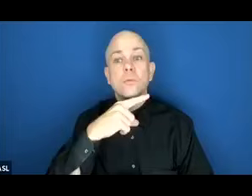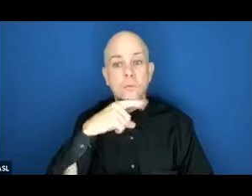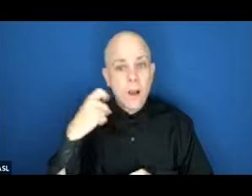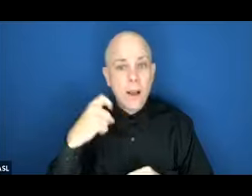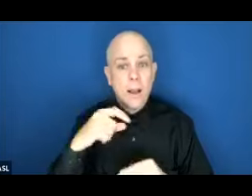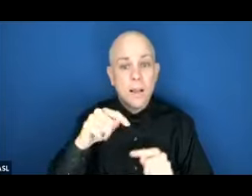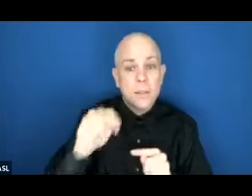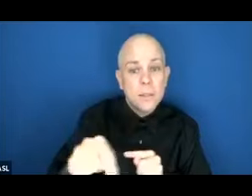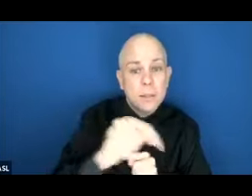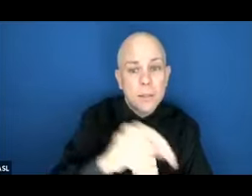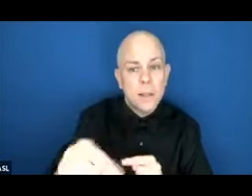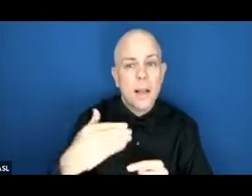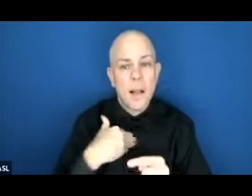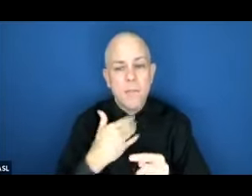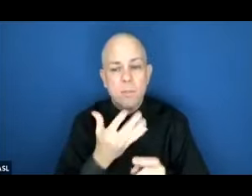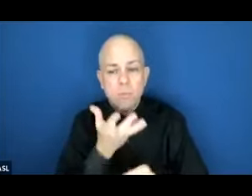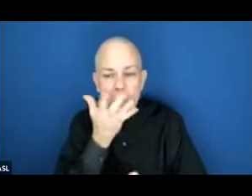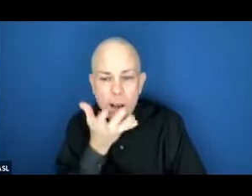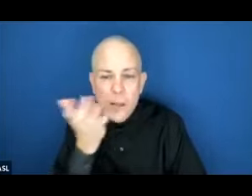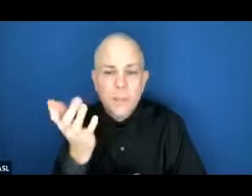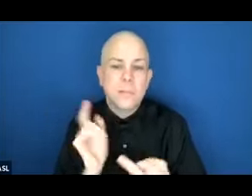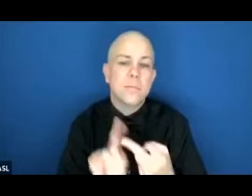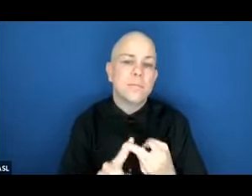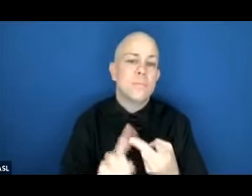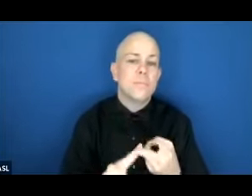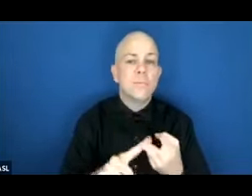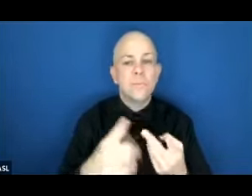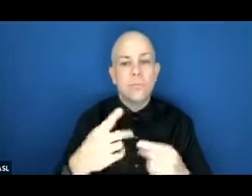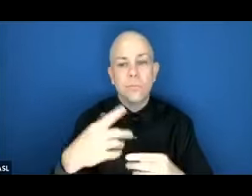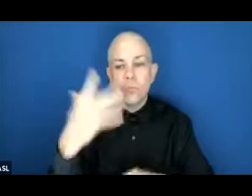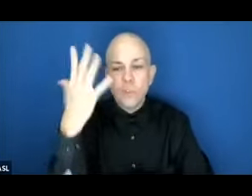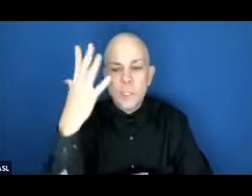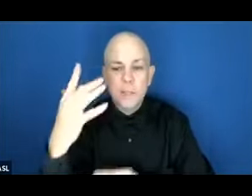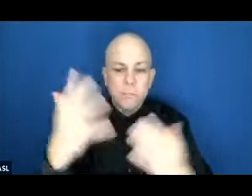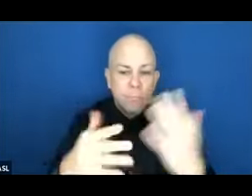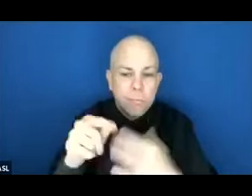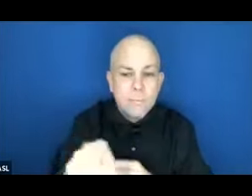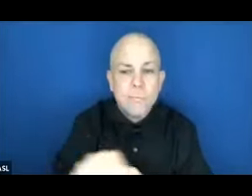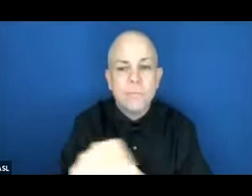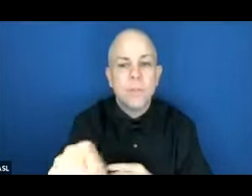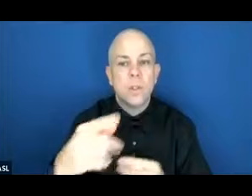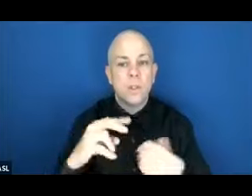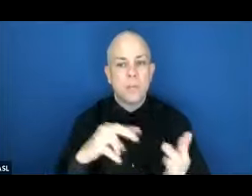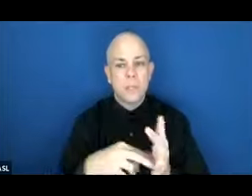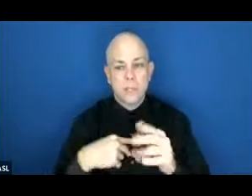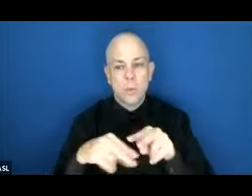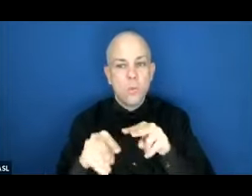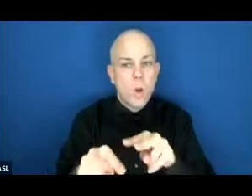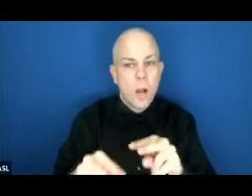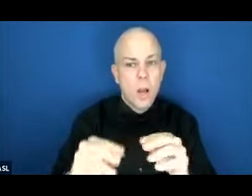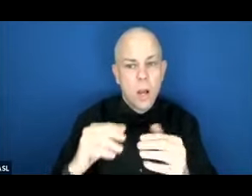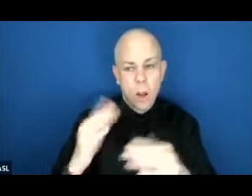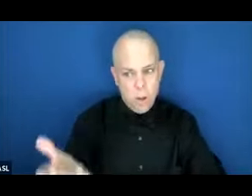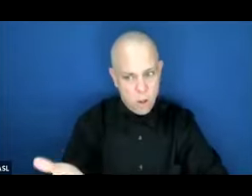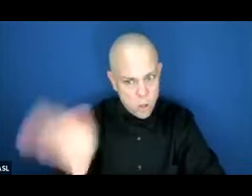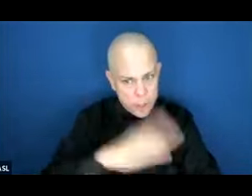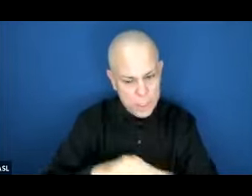that type of thing and that increases in activity fire behavior activity throughout the day fortunately today was a very short burn